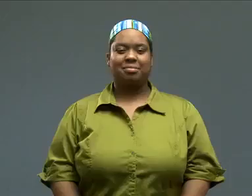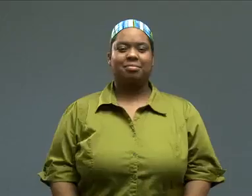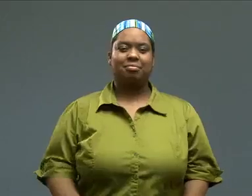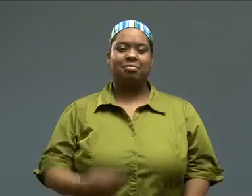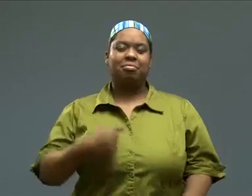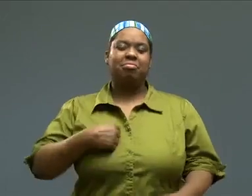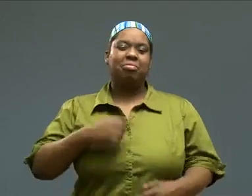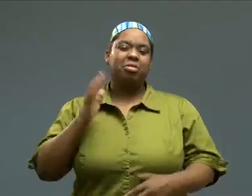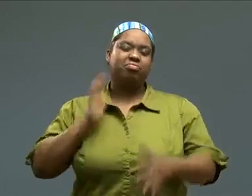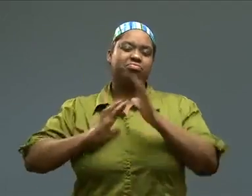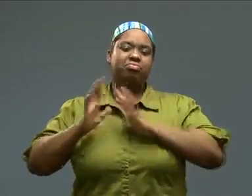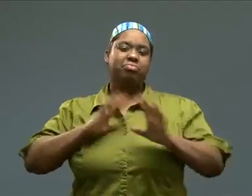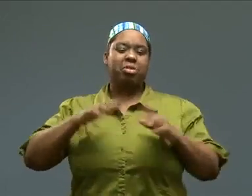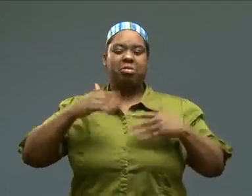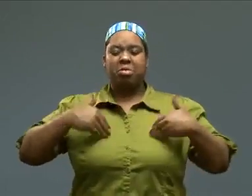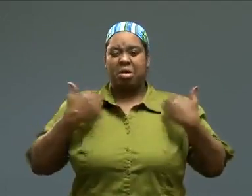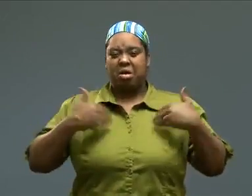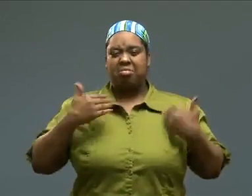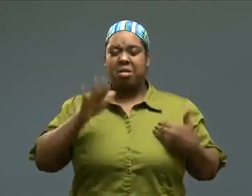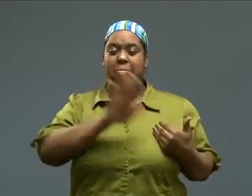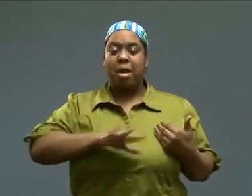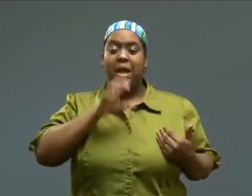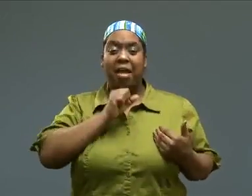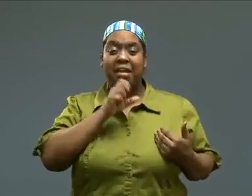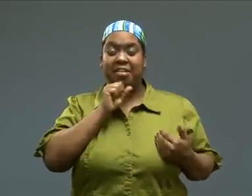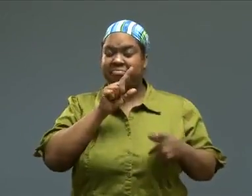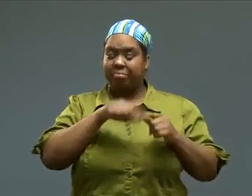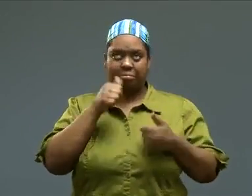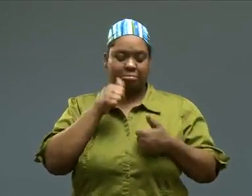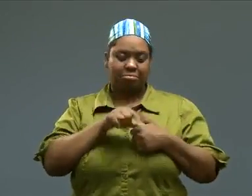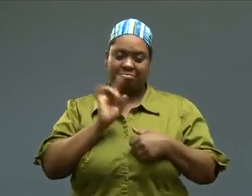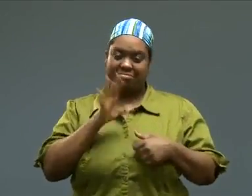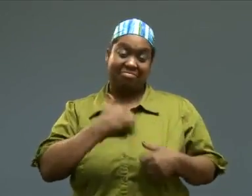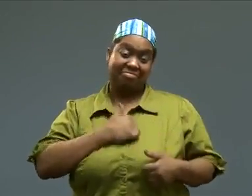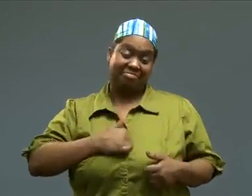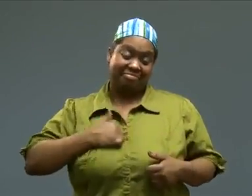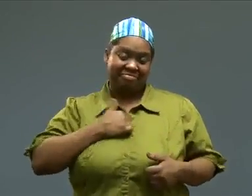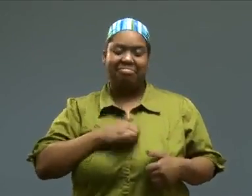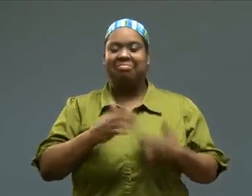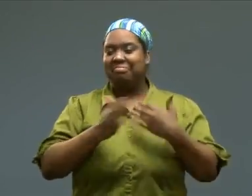I was young, I don't remember how old I was, sorry.